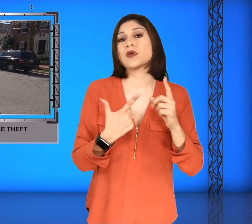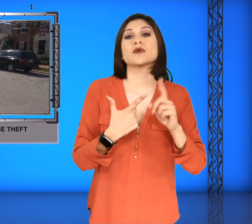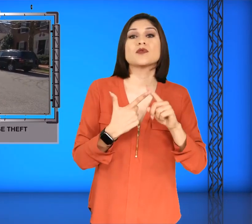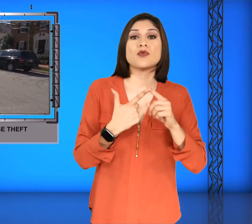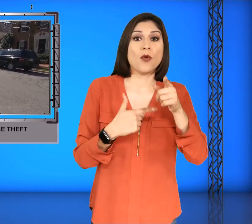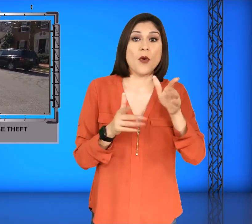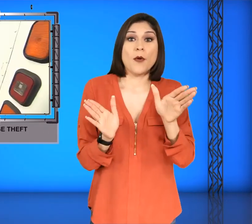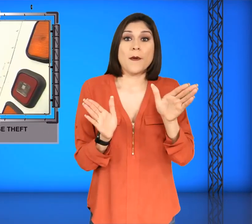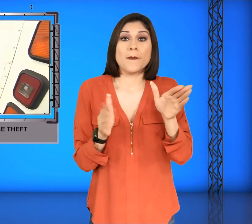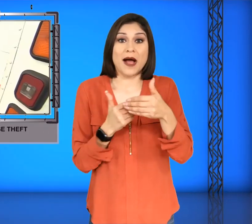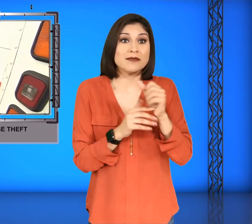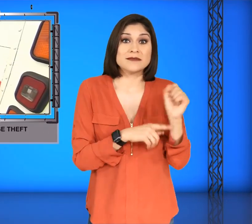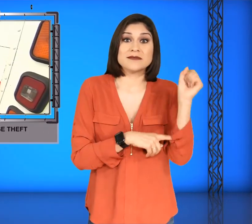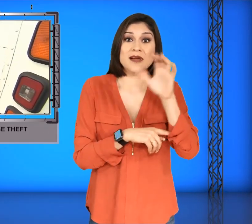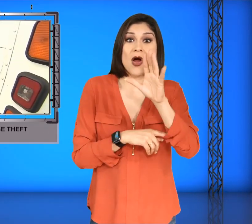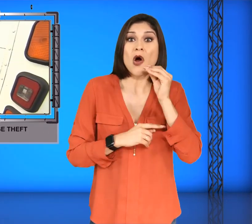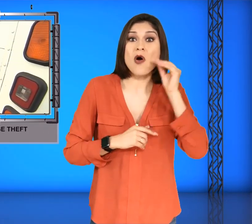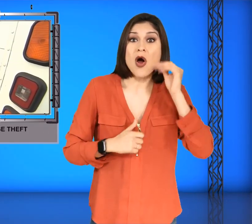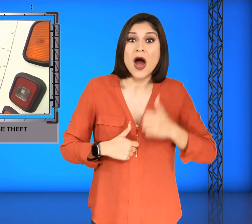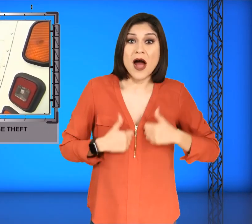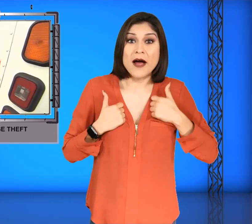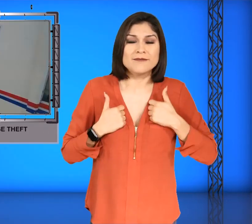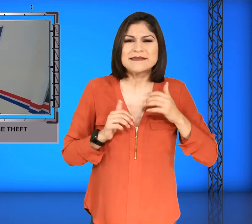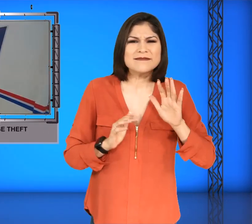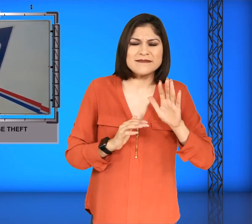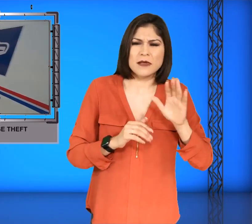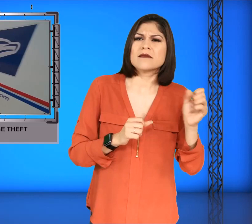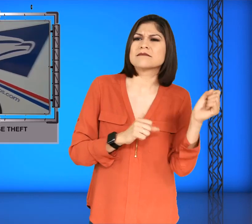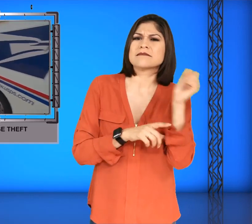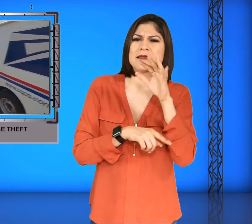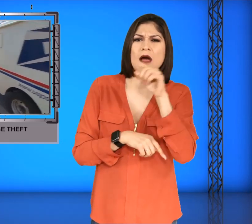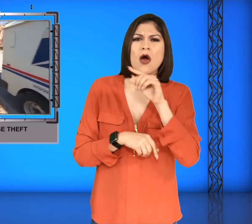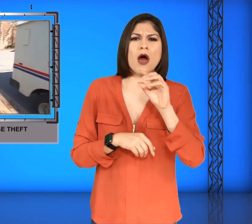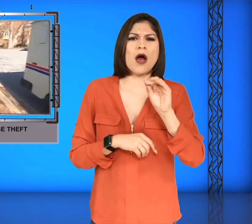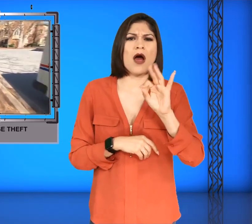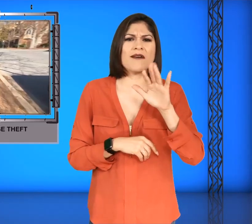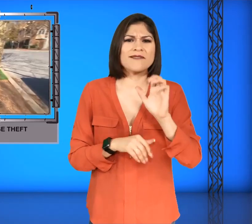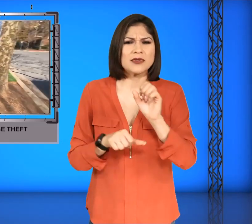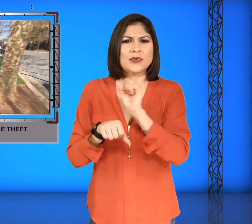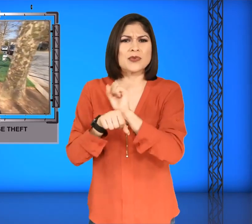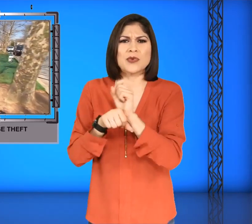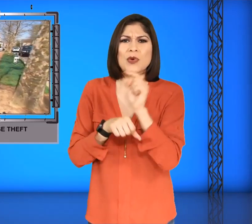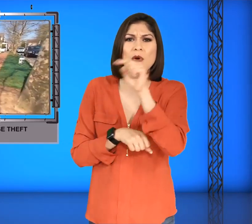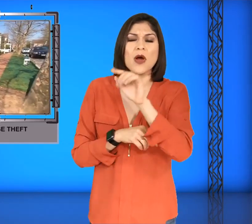Number two, redirect packages to your office instead of your home address.